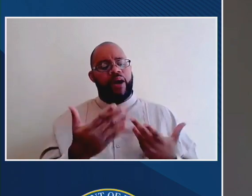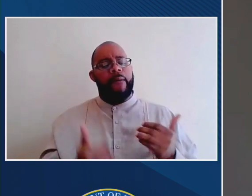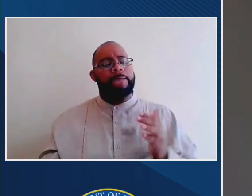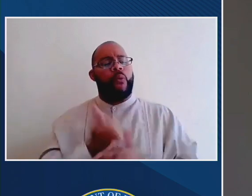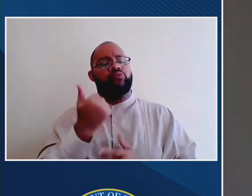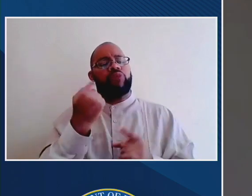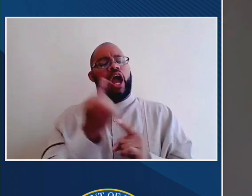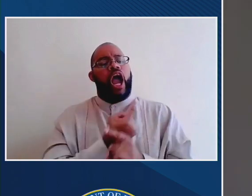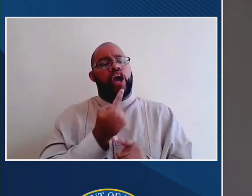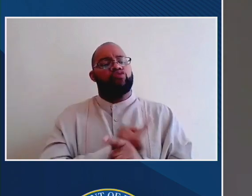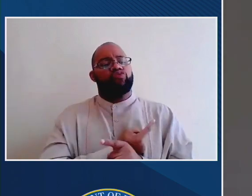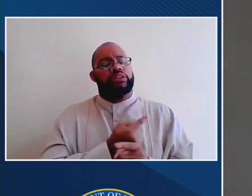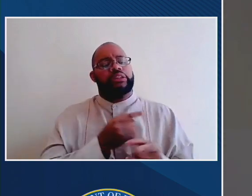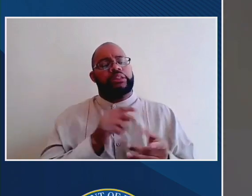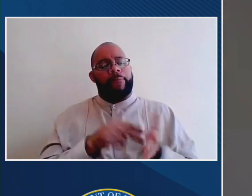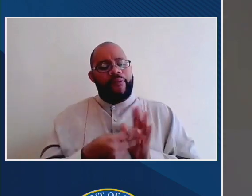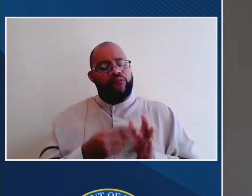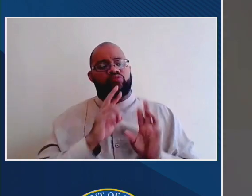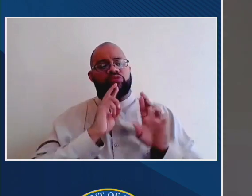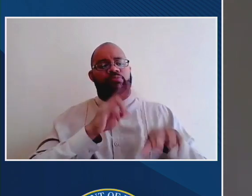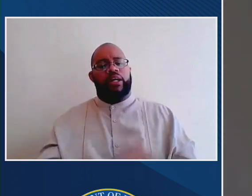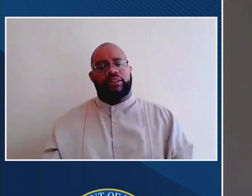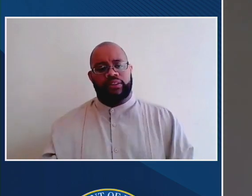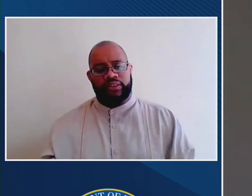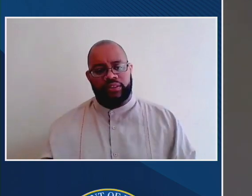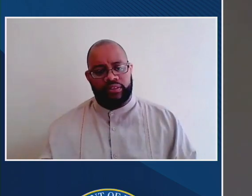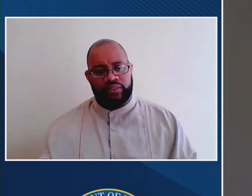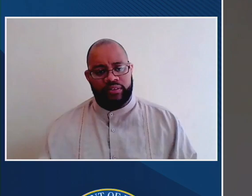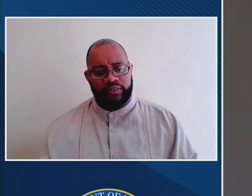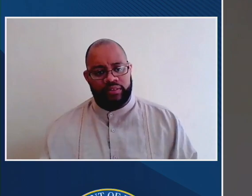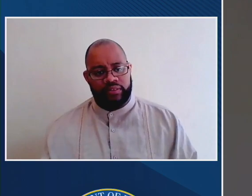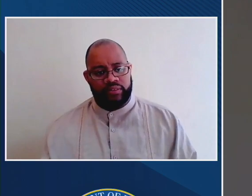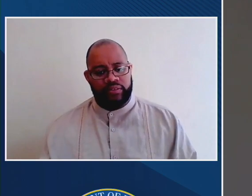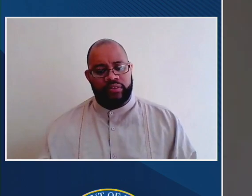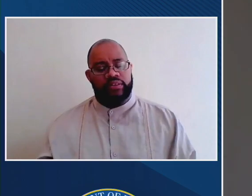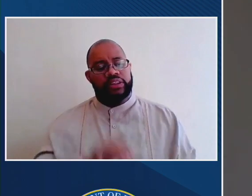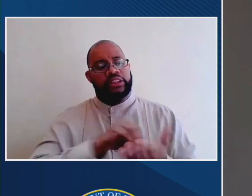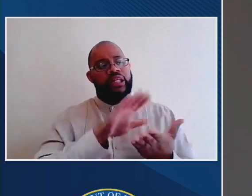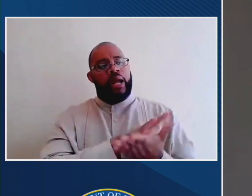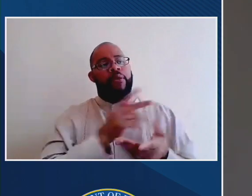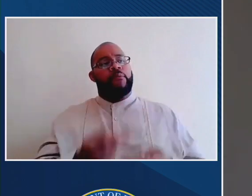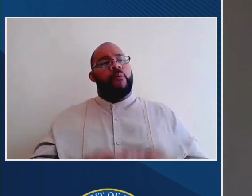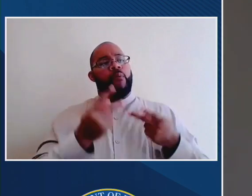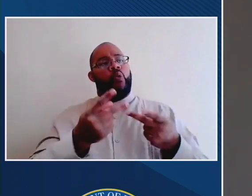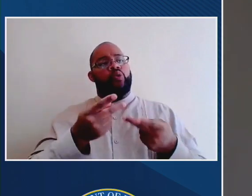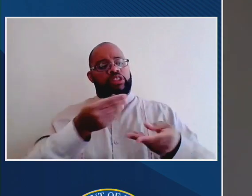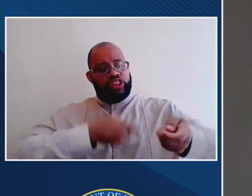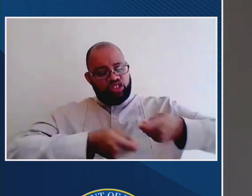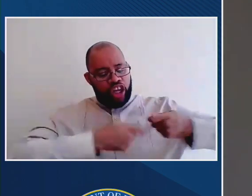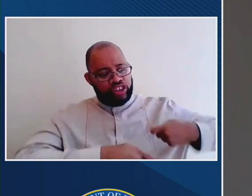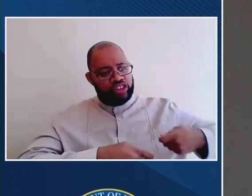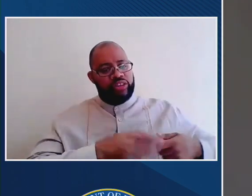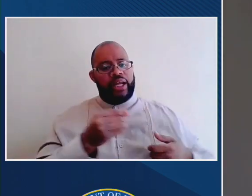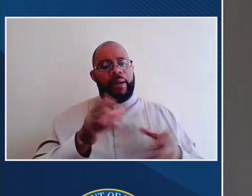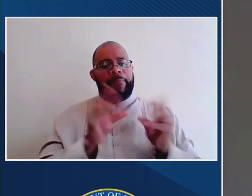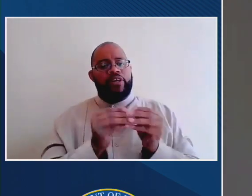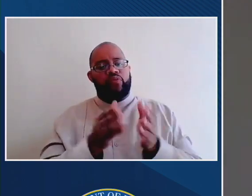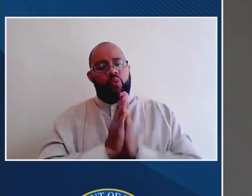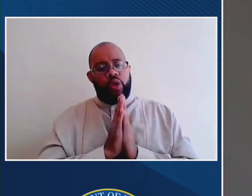meaningful response. Document and proposal exchanges and meeting requests or scheduling.